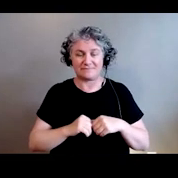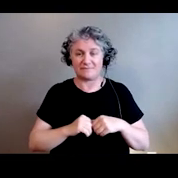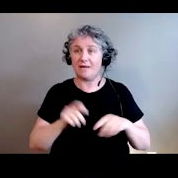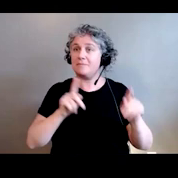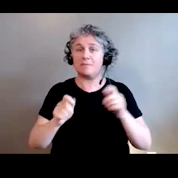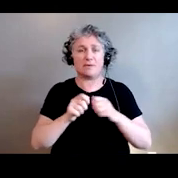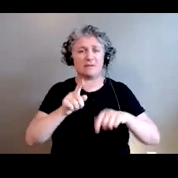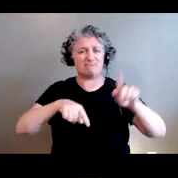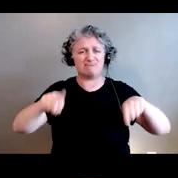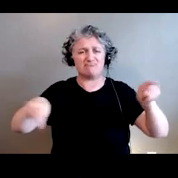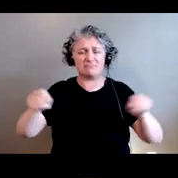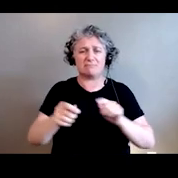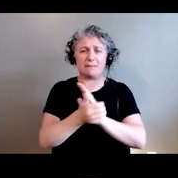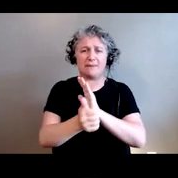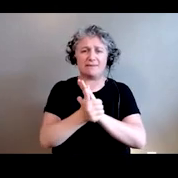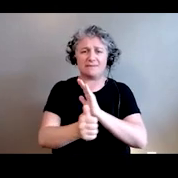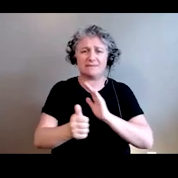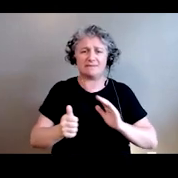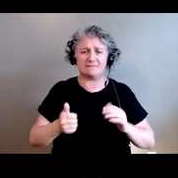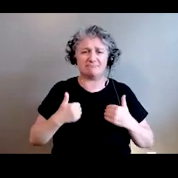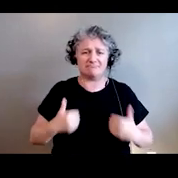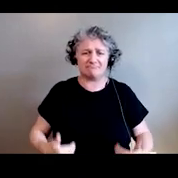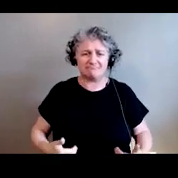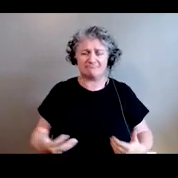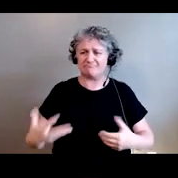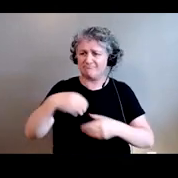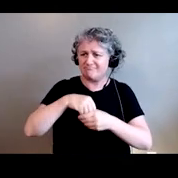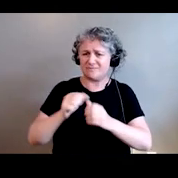their skills. Their experience and their time.